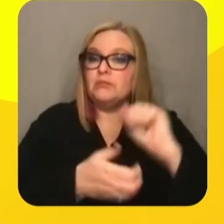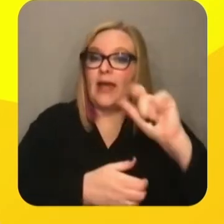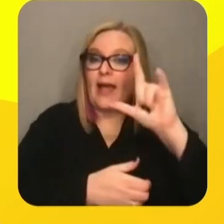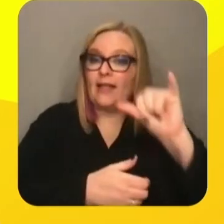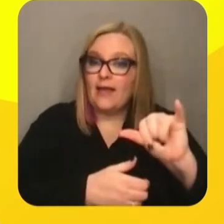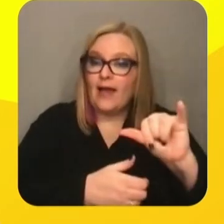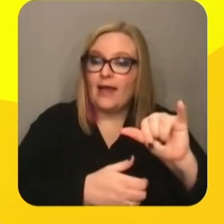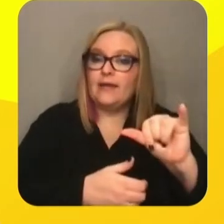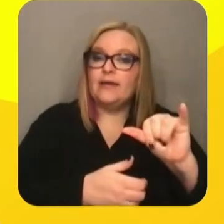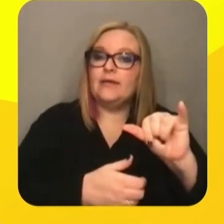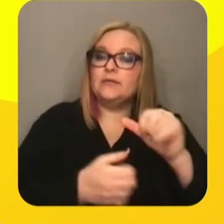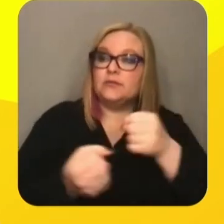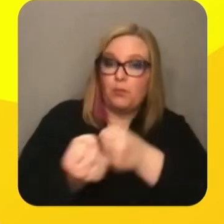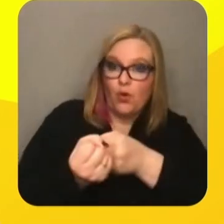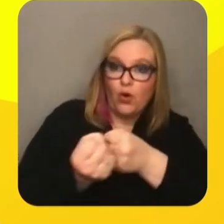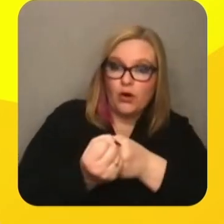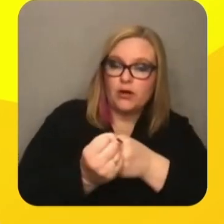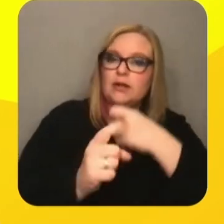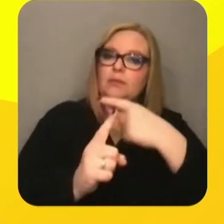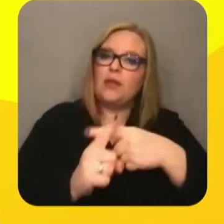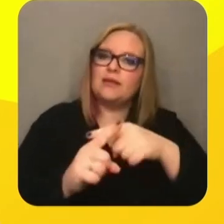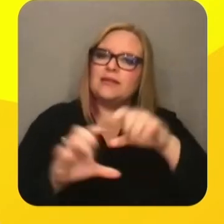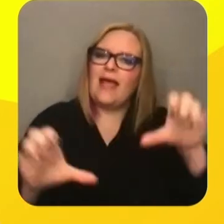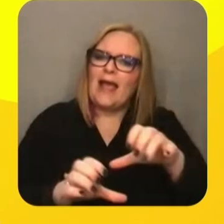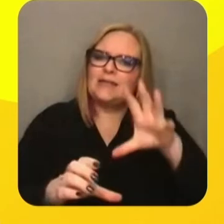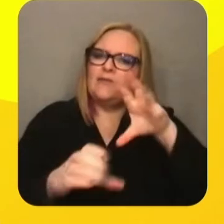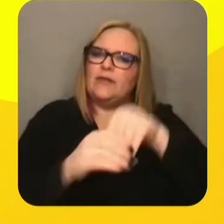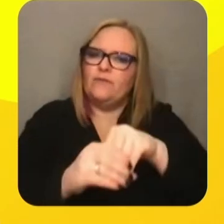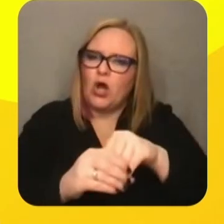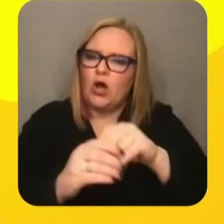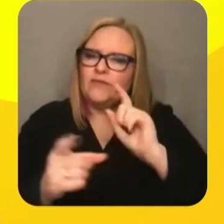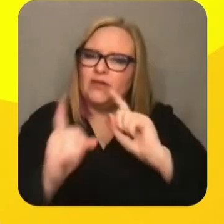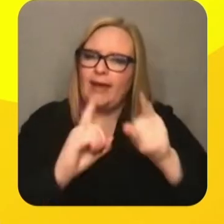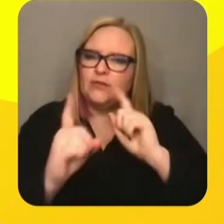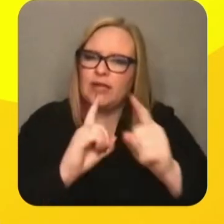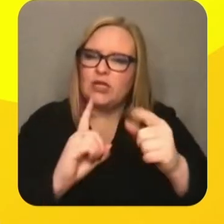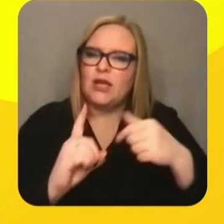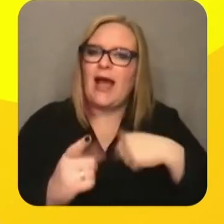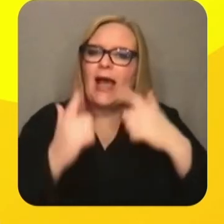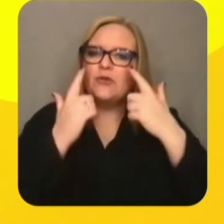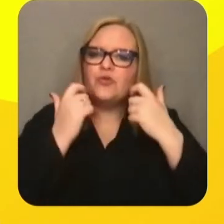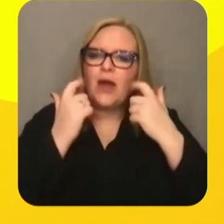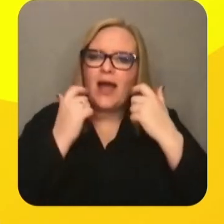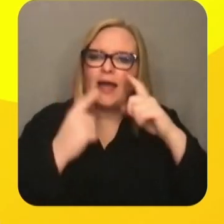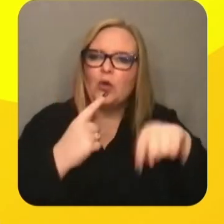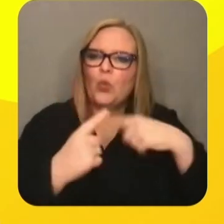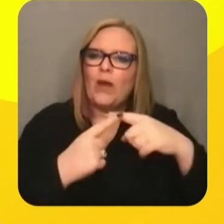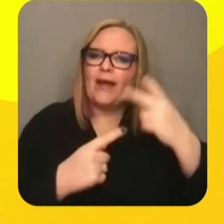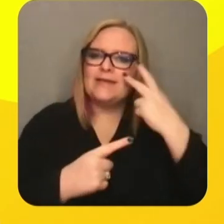but to be active participants in these discussions. So, I cry every time I see affinity groups created, for example,